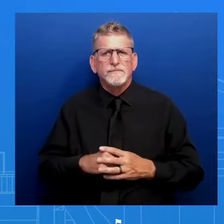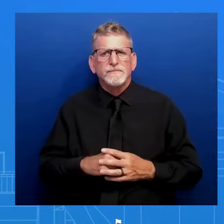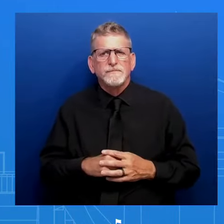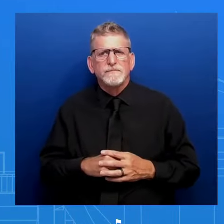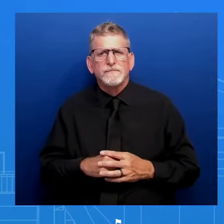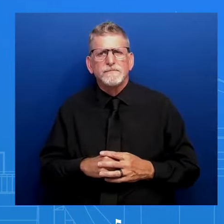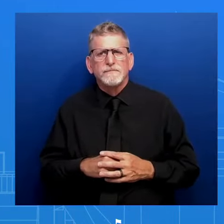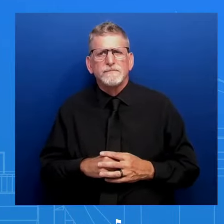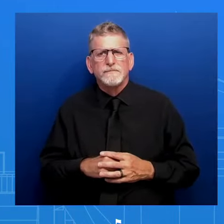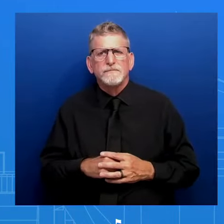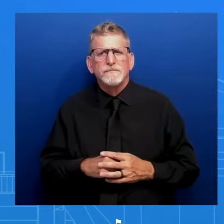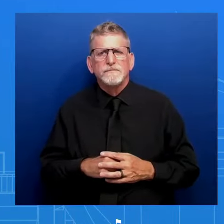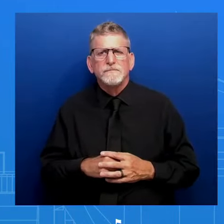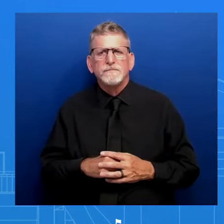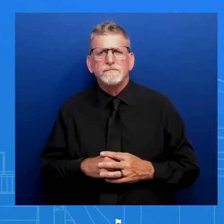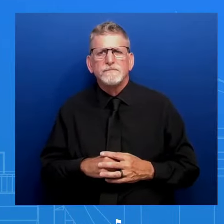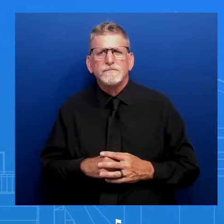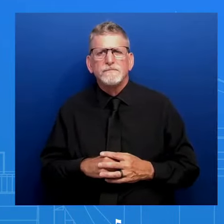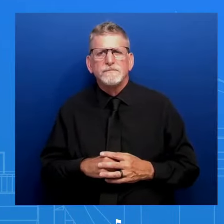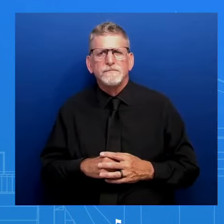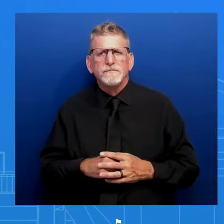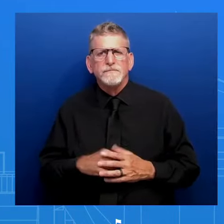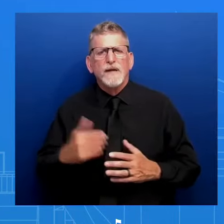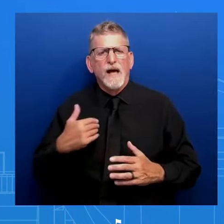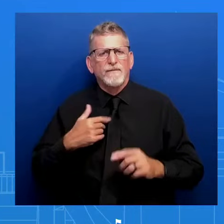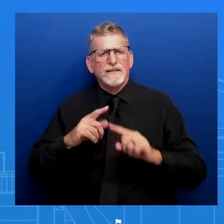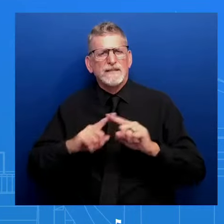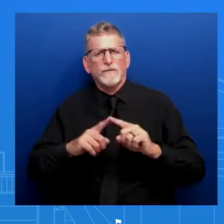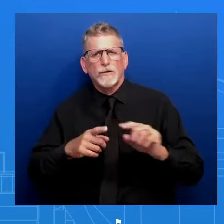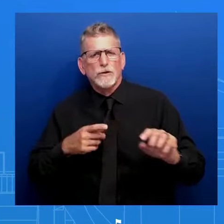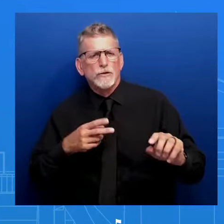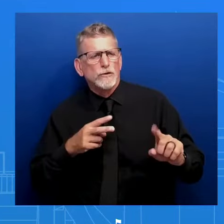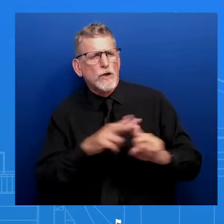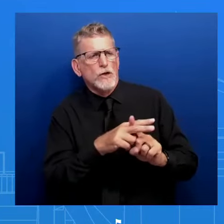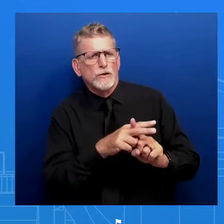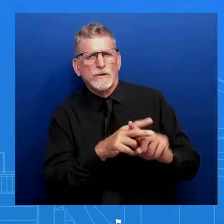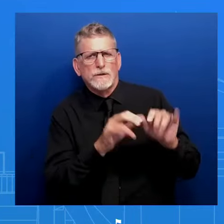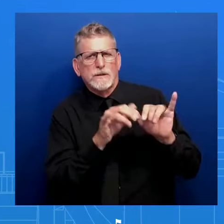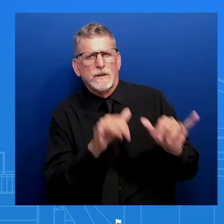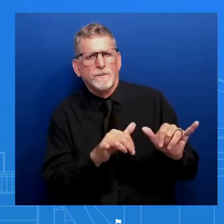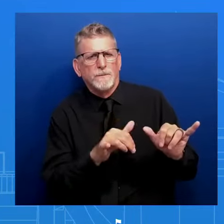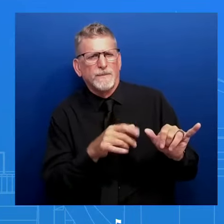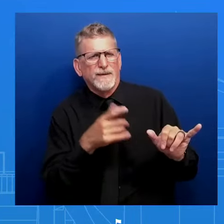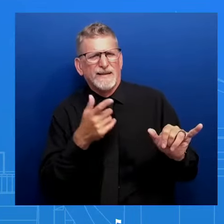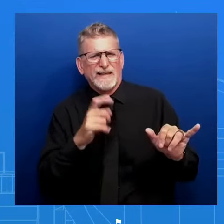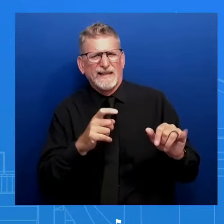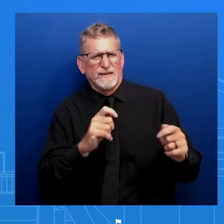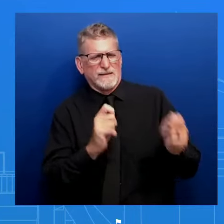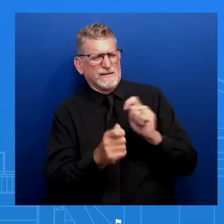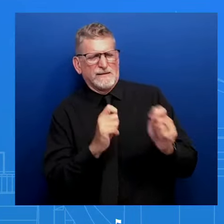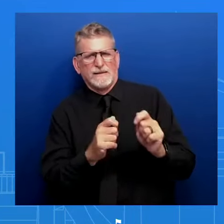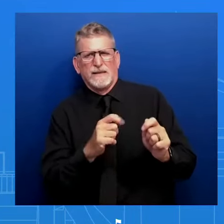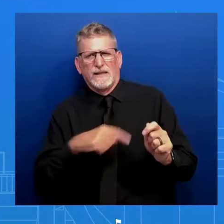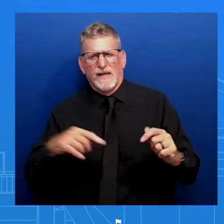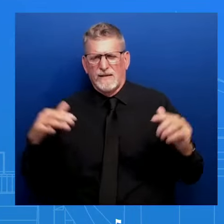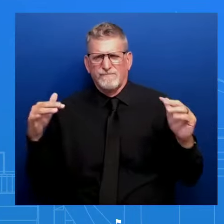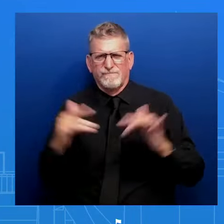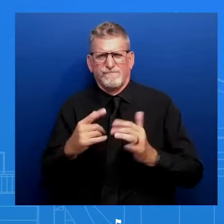And that's a -- that's progress. That's going to help middle-class families. The President's Investing in America agenda, this is part of that. This is part of Biden- --